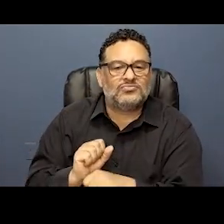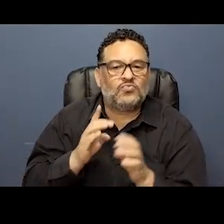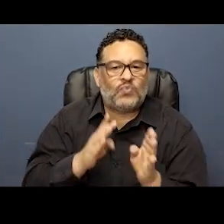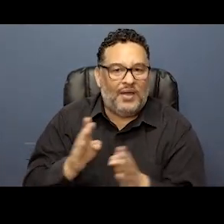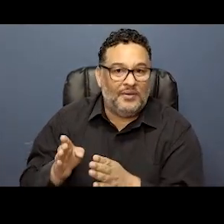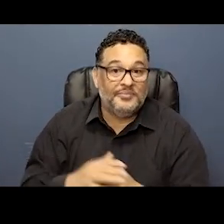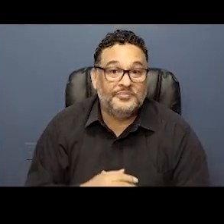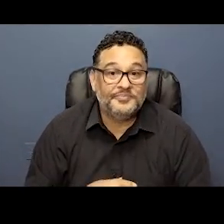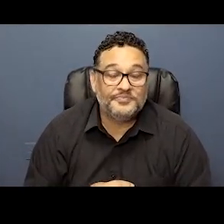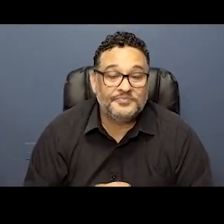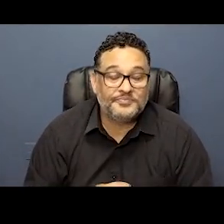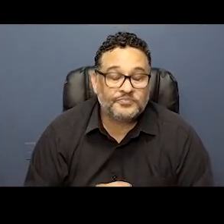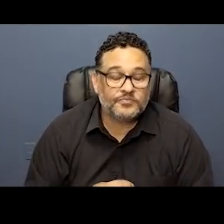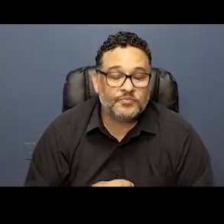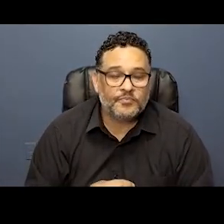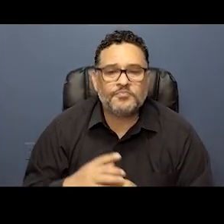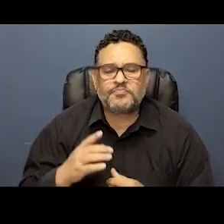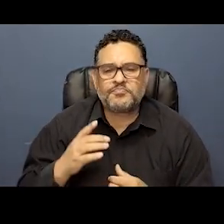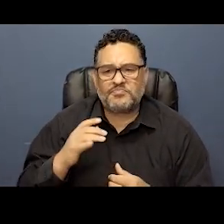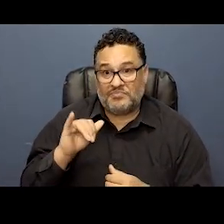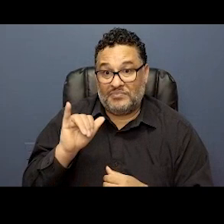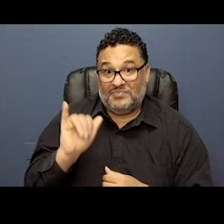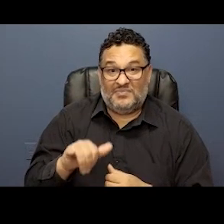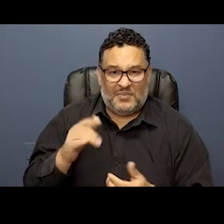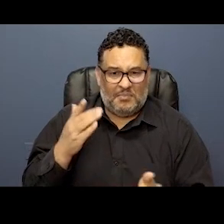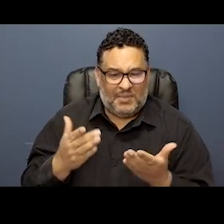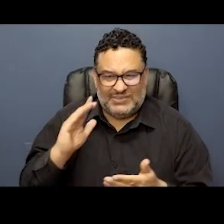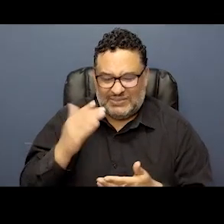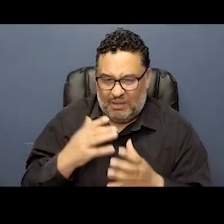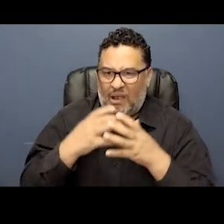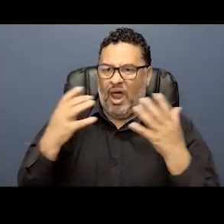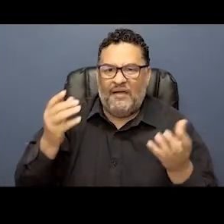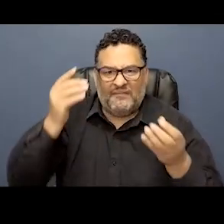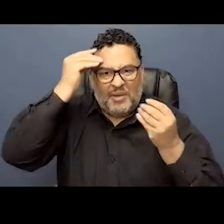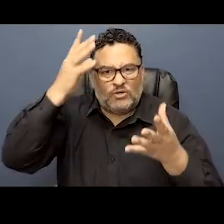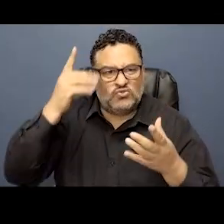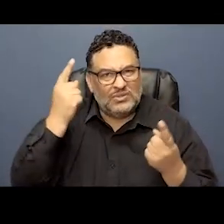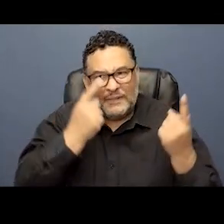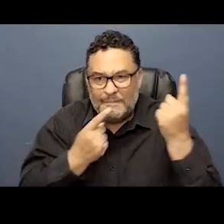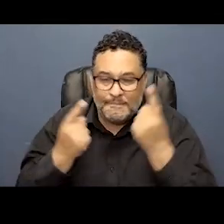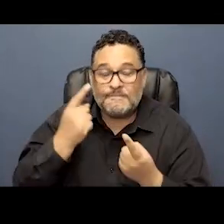This might seem like a lot to consider. In reality, many strong programs use a blend of